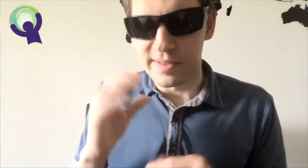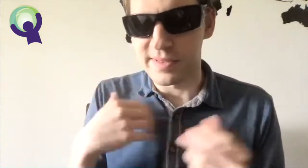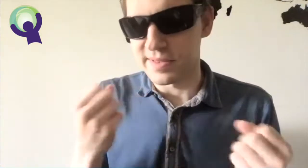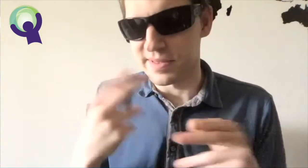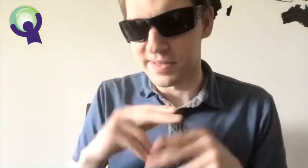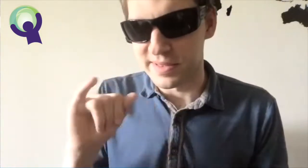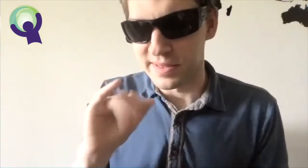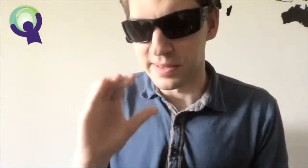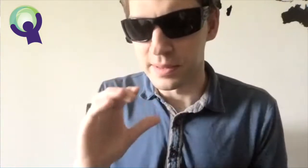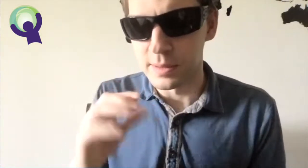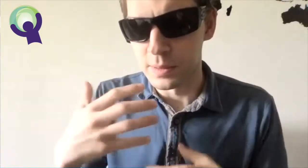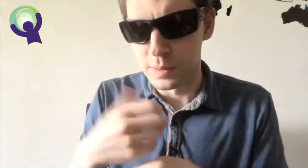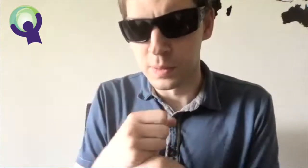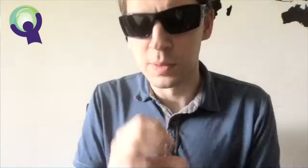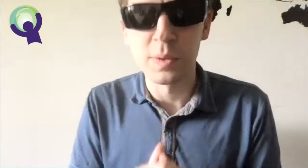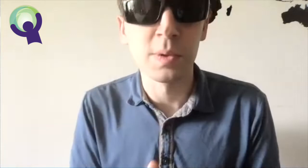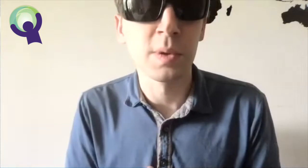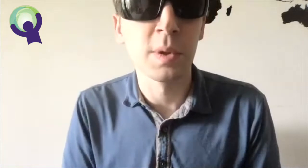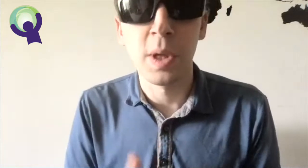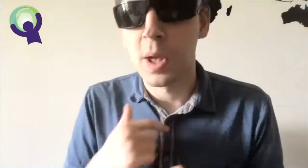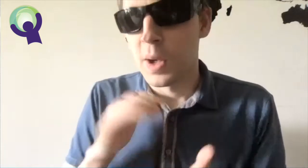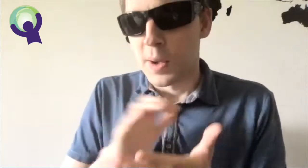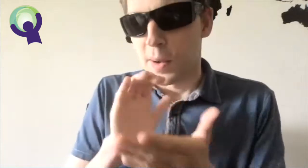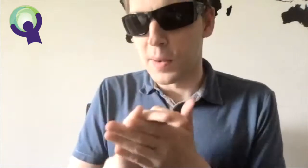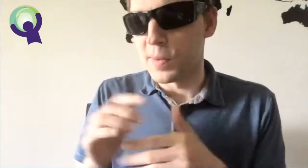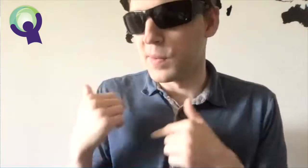(Jason) Sure. I'm JC, Jason